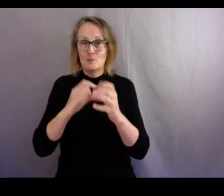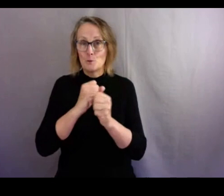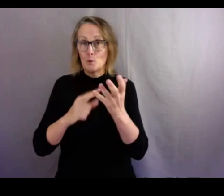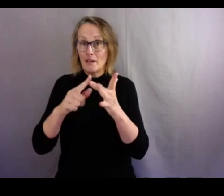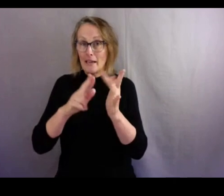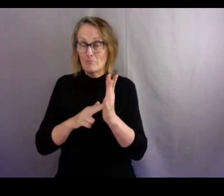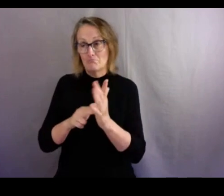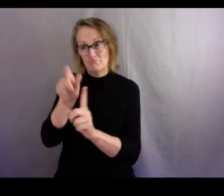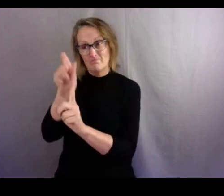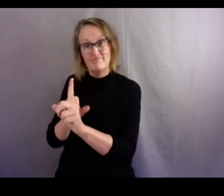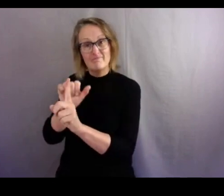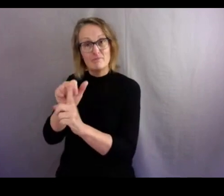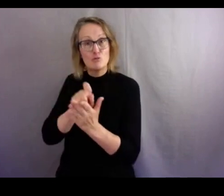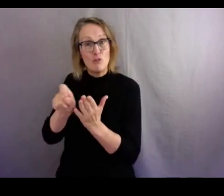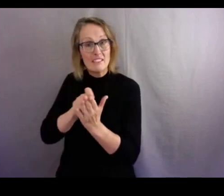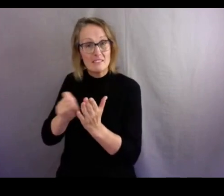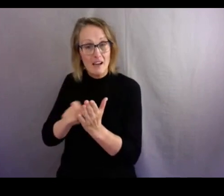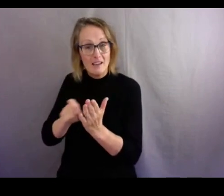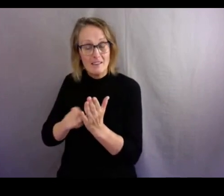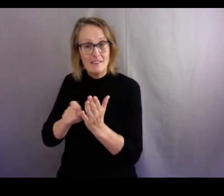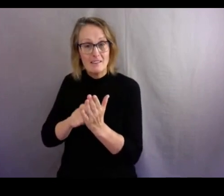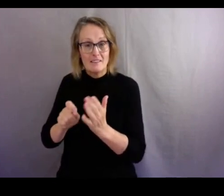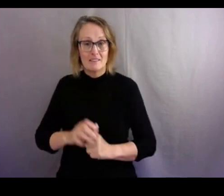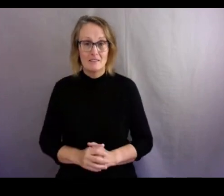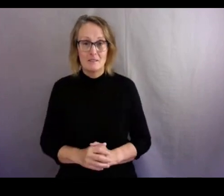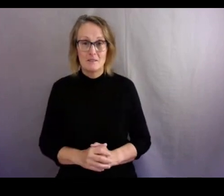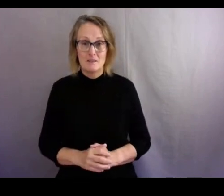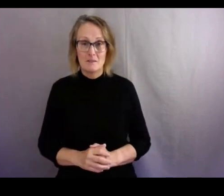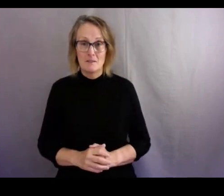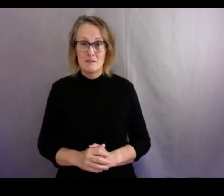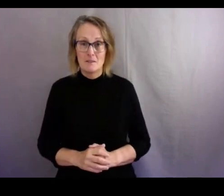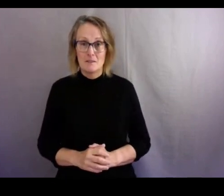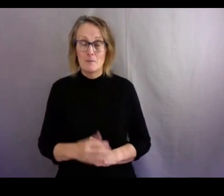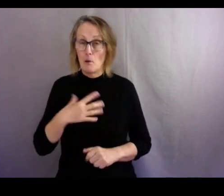maybe it seems like an unexpected title, but let's start with evidence.